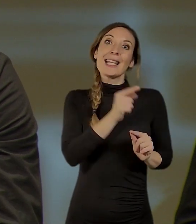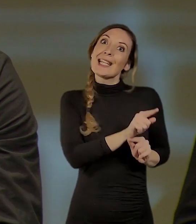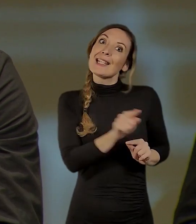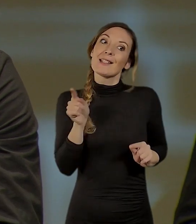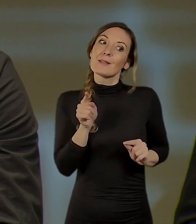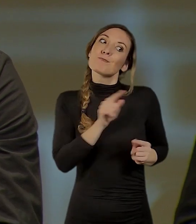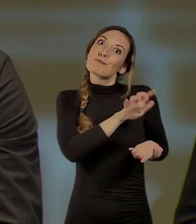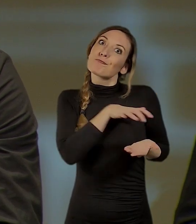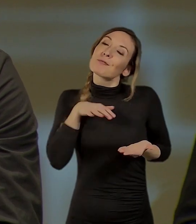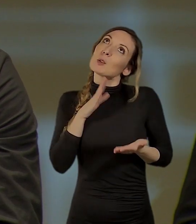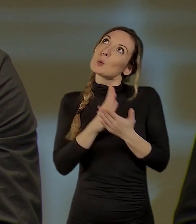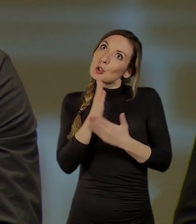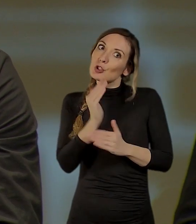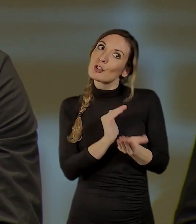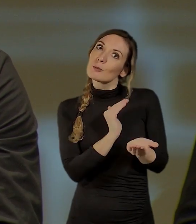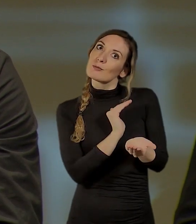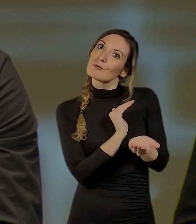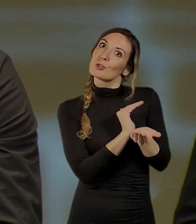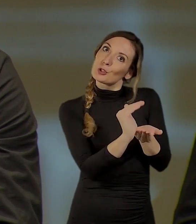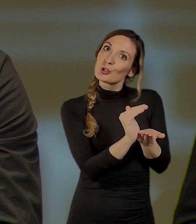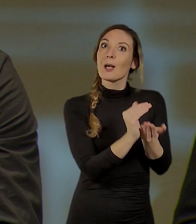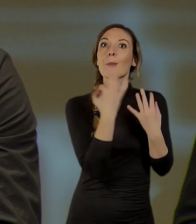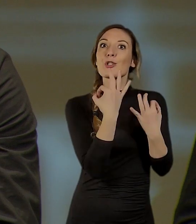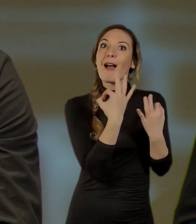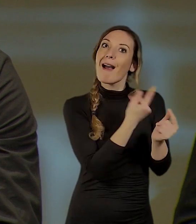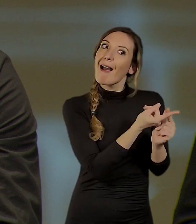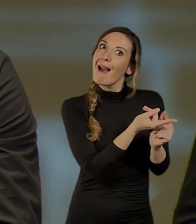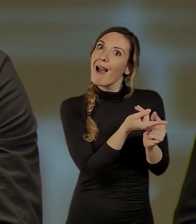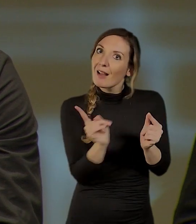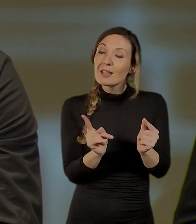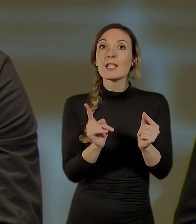And for us it was important that it already works now.